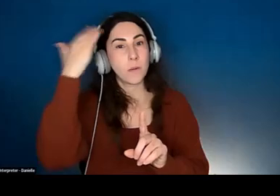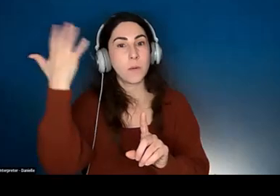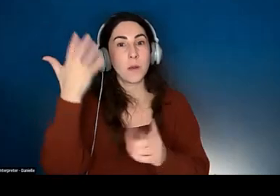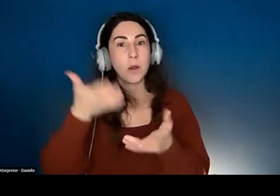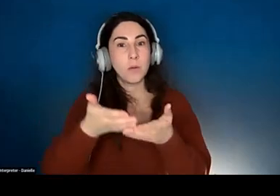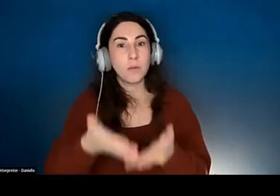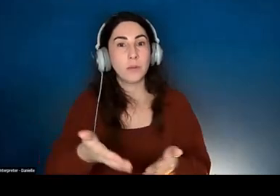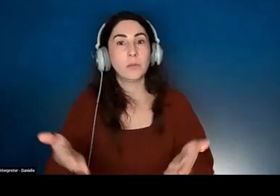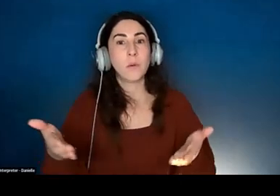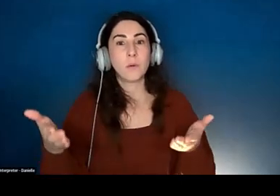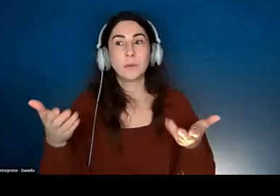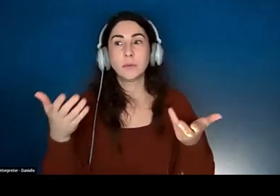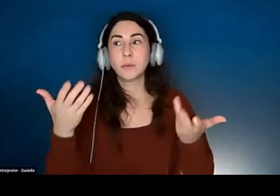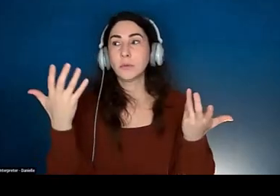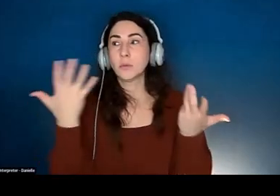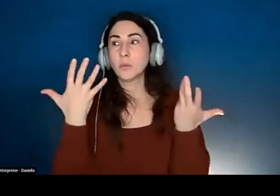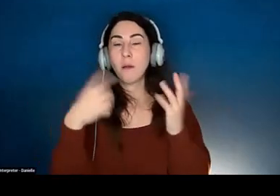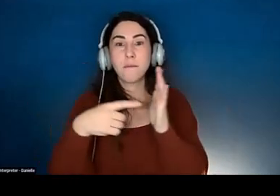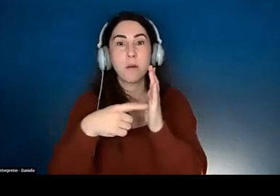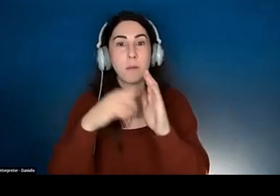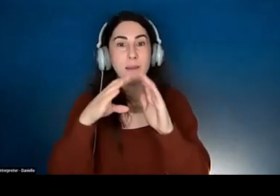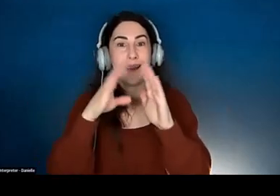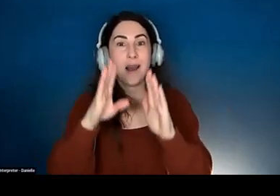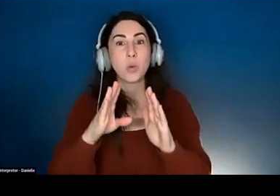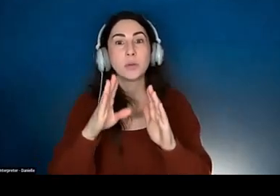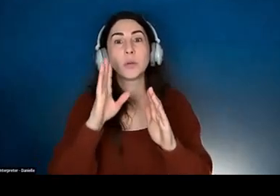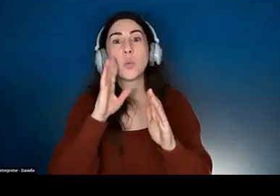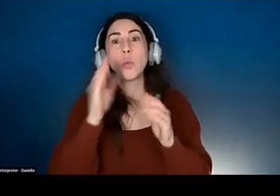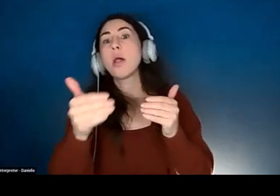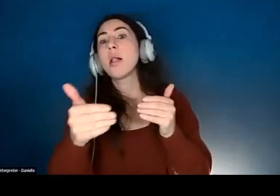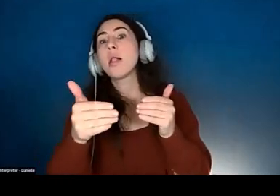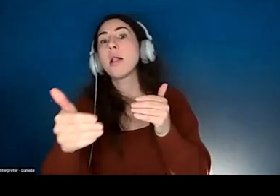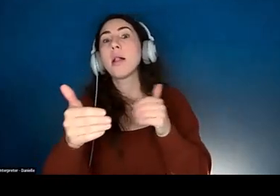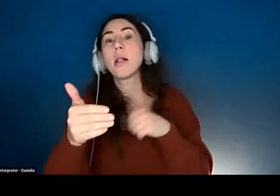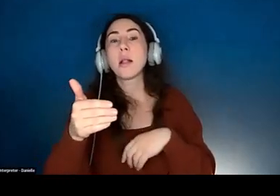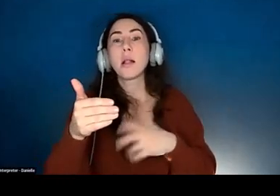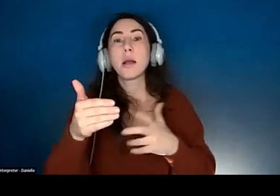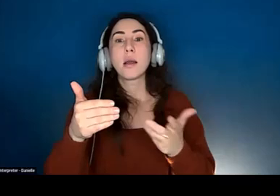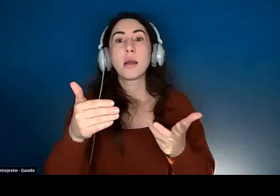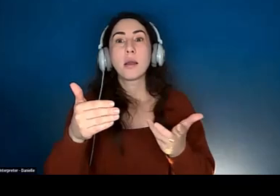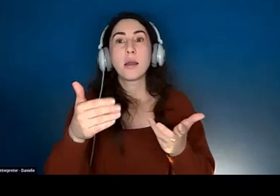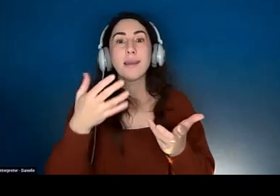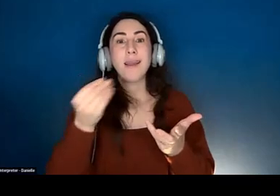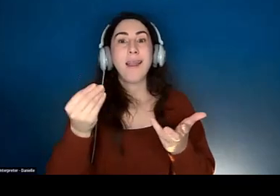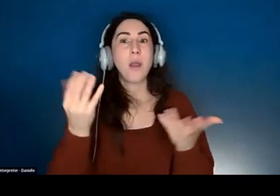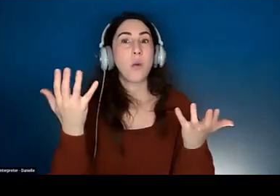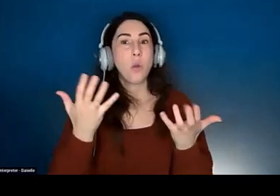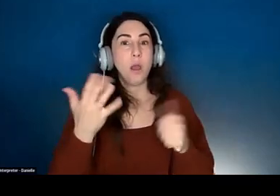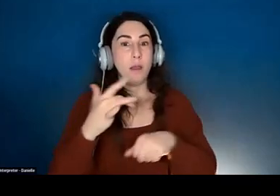housing opportunities that are coming, let alone what is in their communities existing.